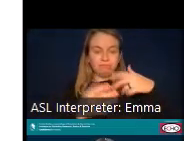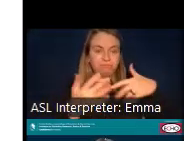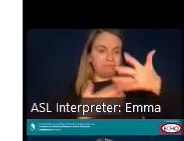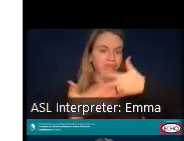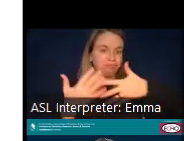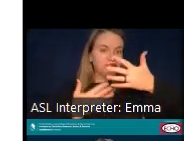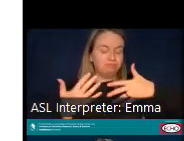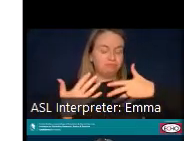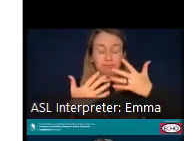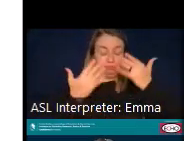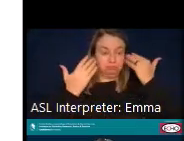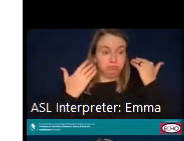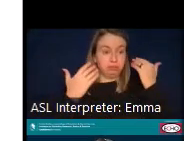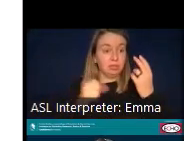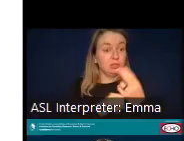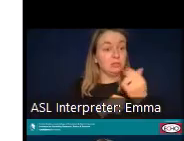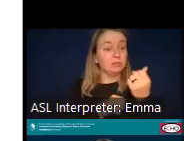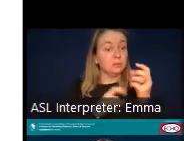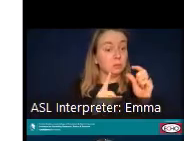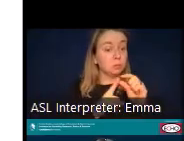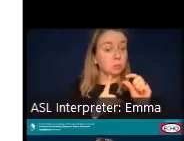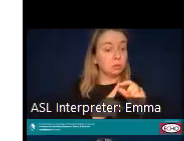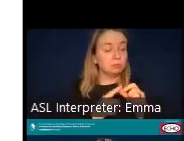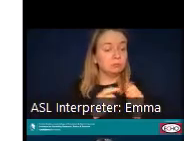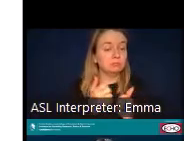He does use a few words, but right now, he's mostly